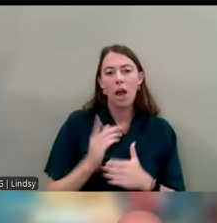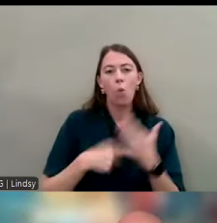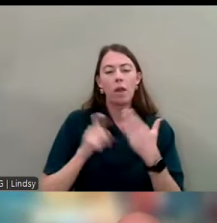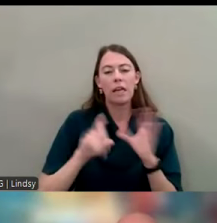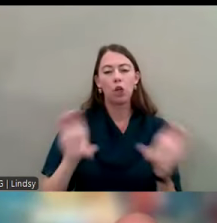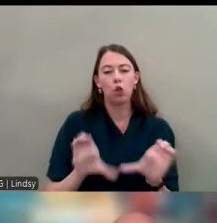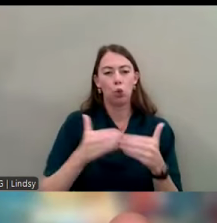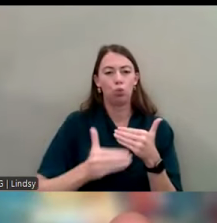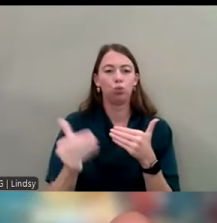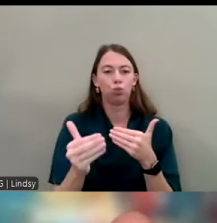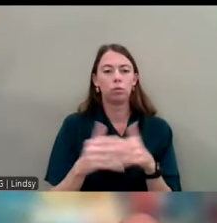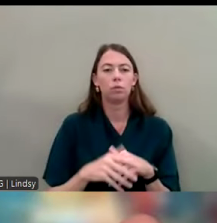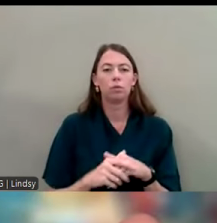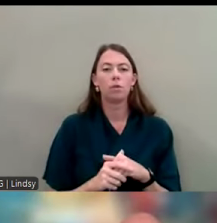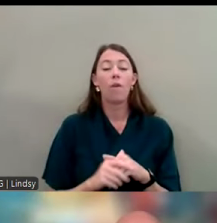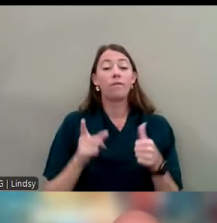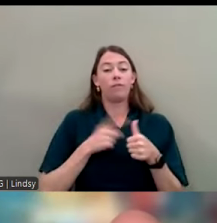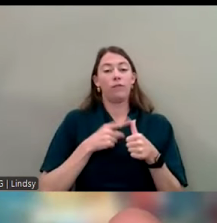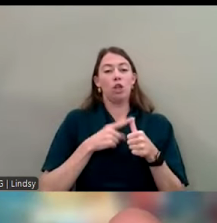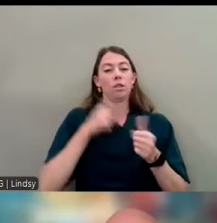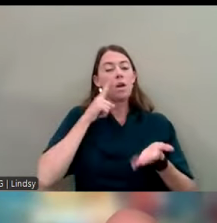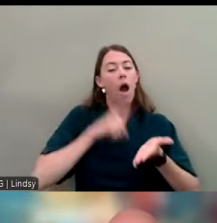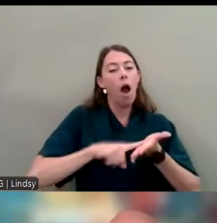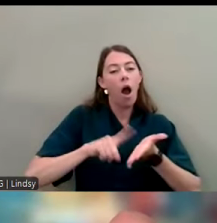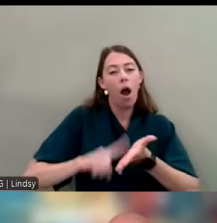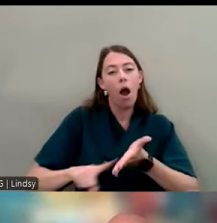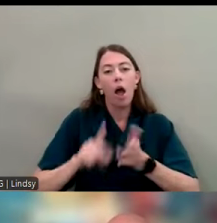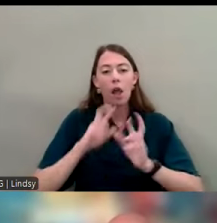the audit report to understand what's in there. >>>Looking at the prioritization factors that